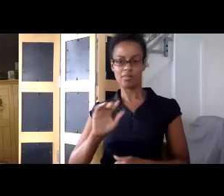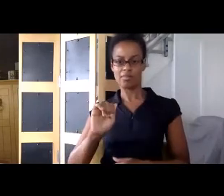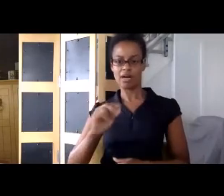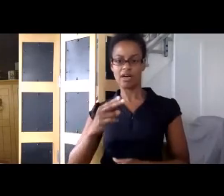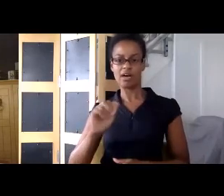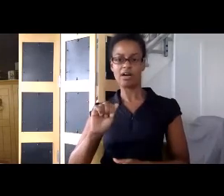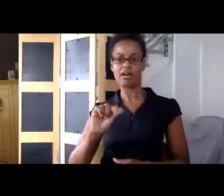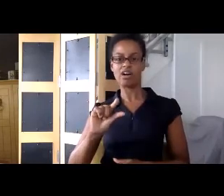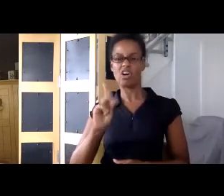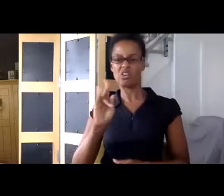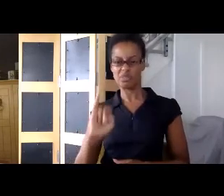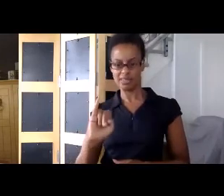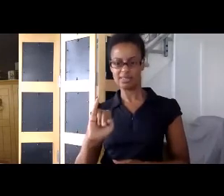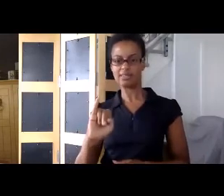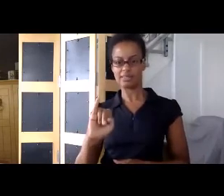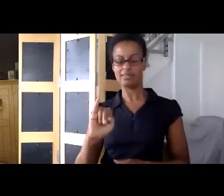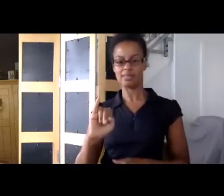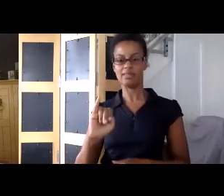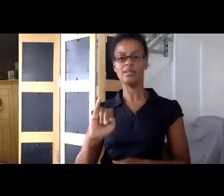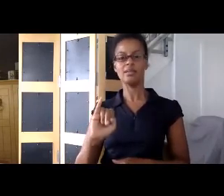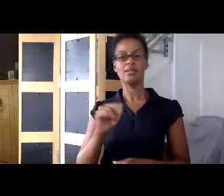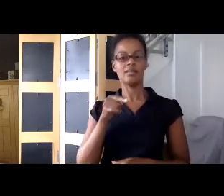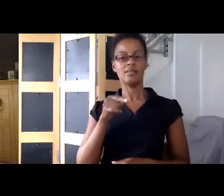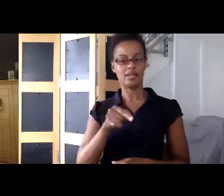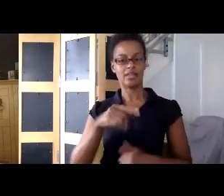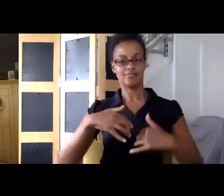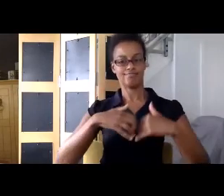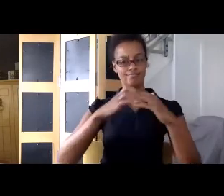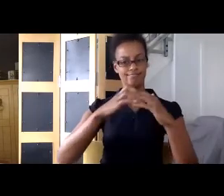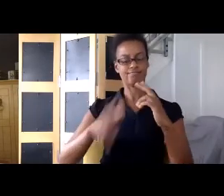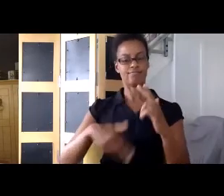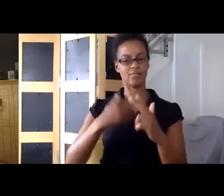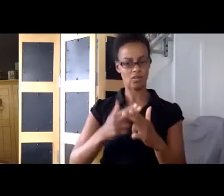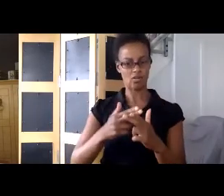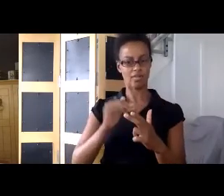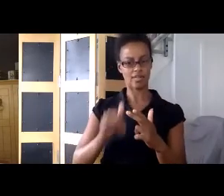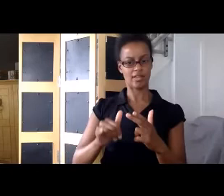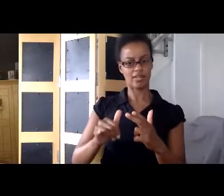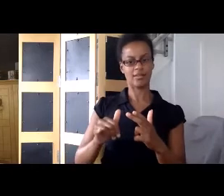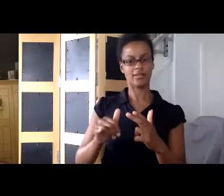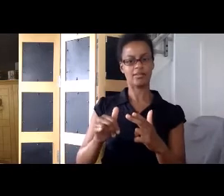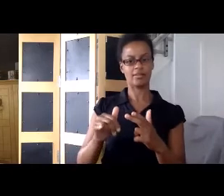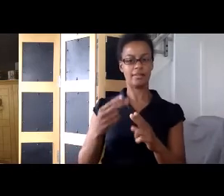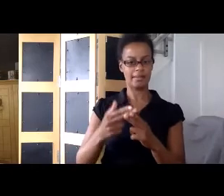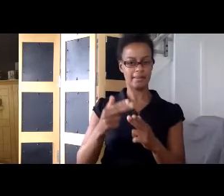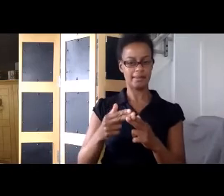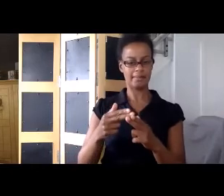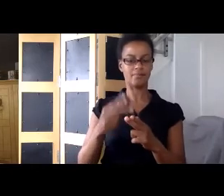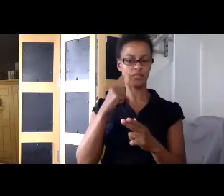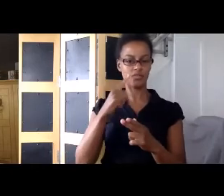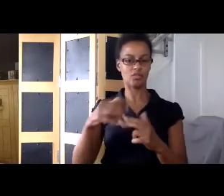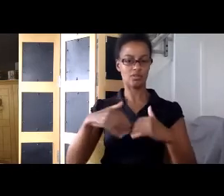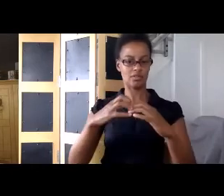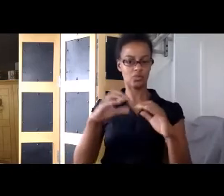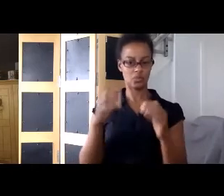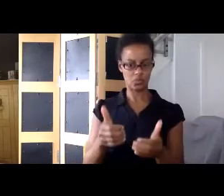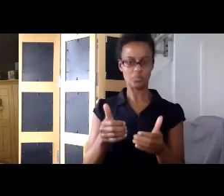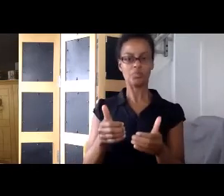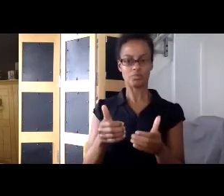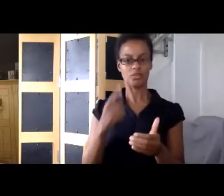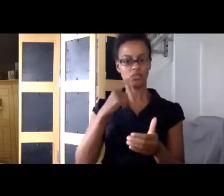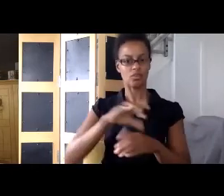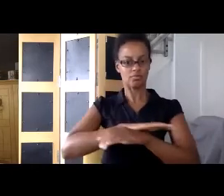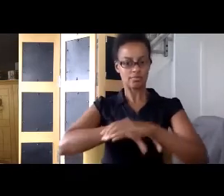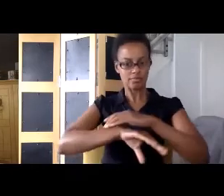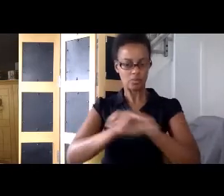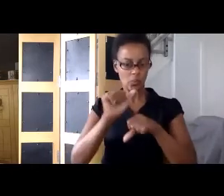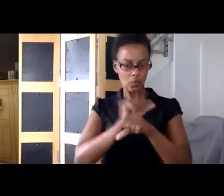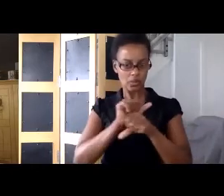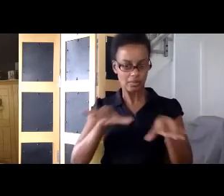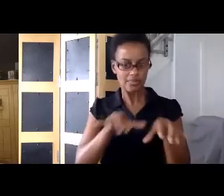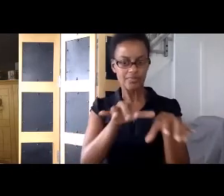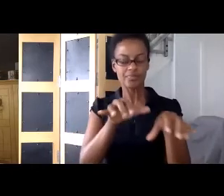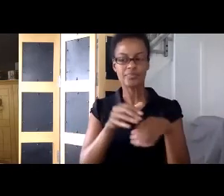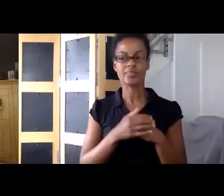org they cofounded. Much of their work, including their podcast, book to be published by Anak